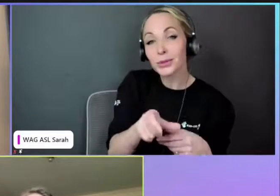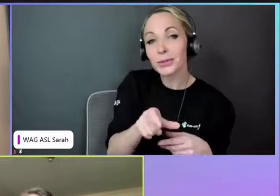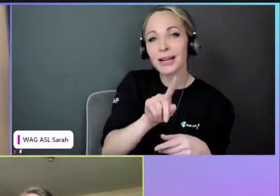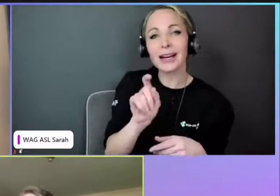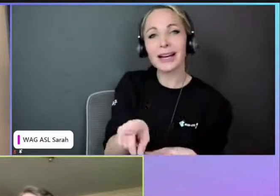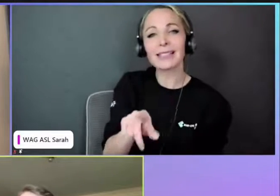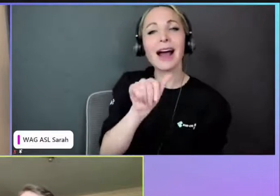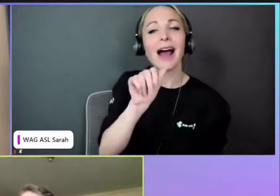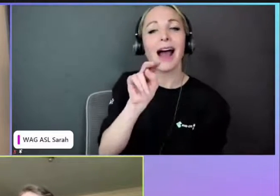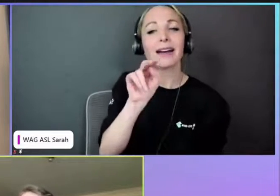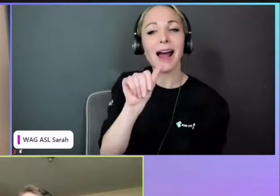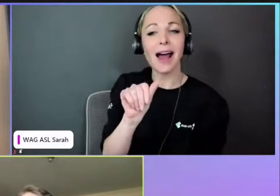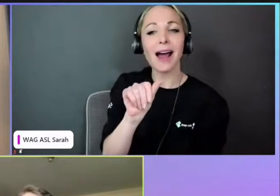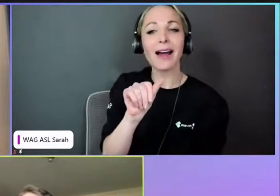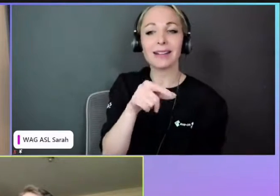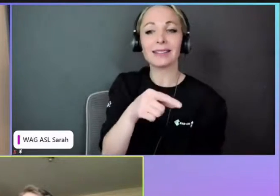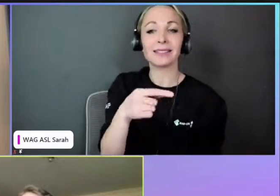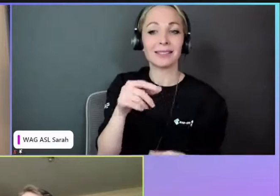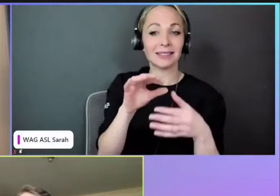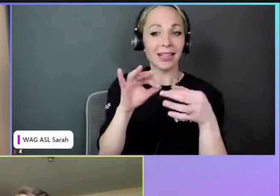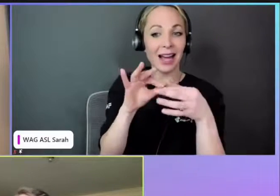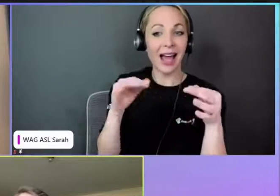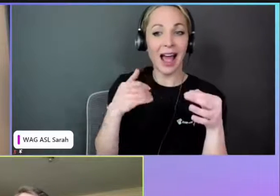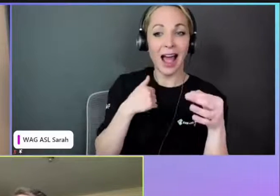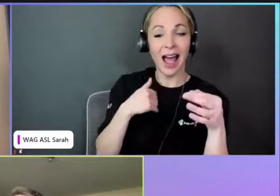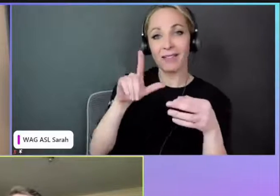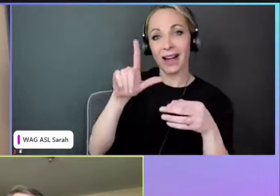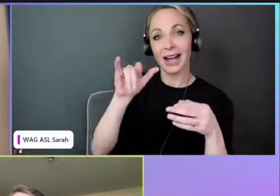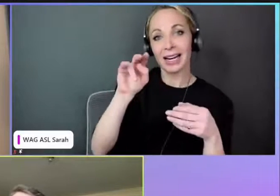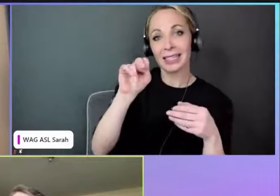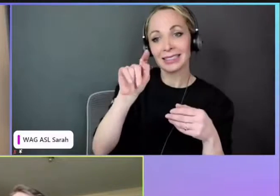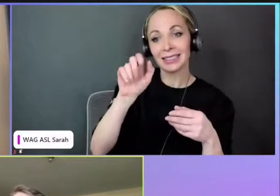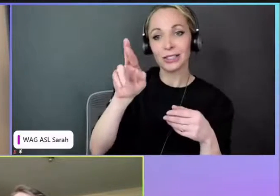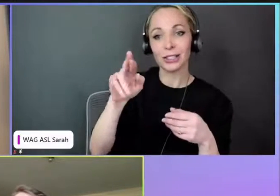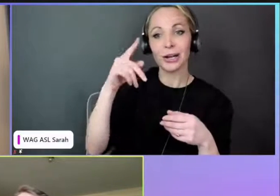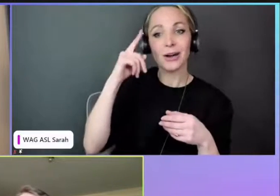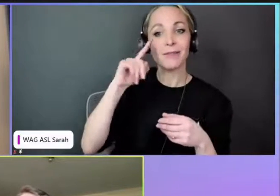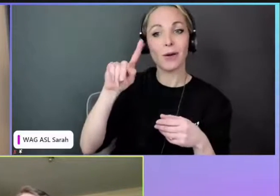This is hard to say. "Vue.js, that's what I should have read."